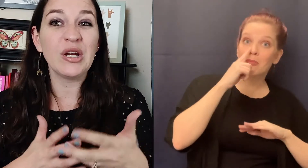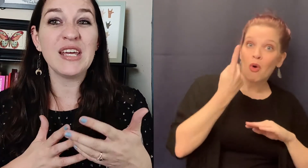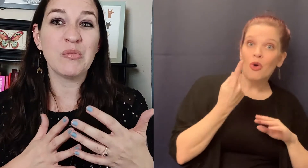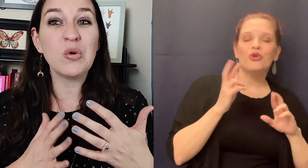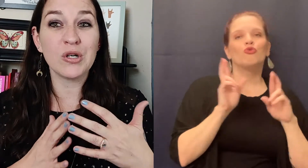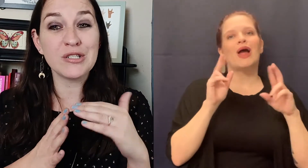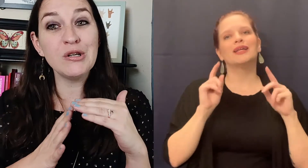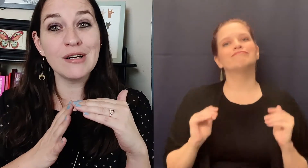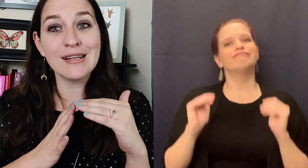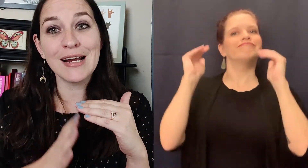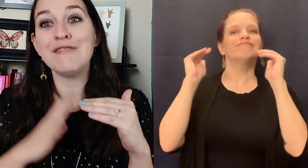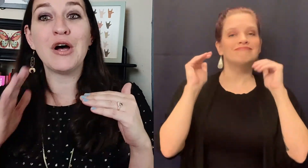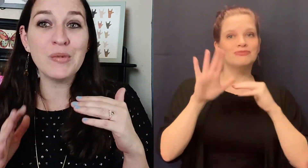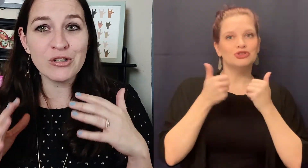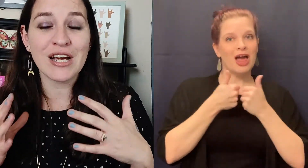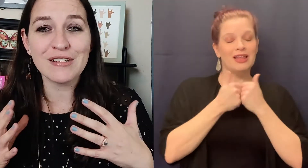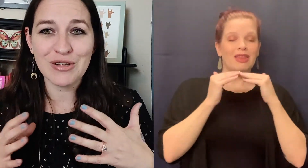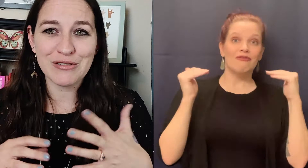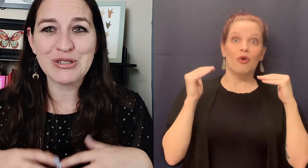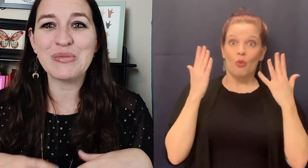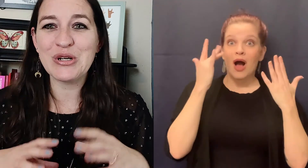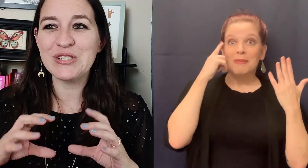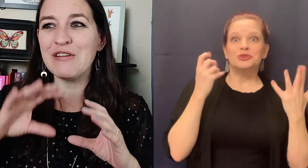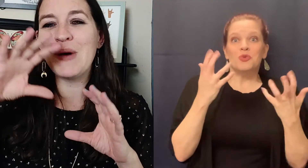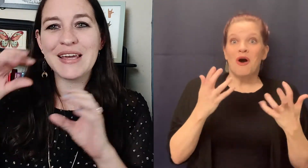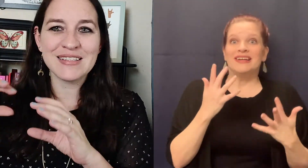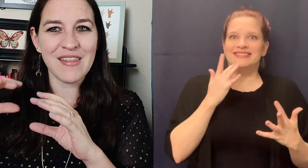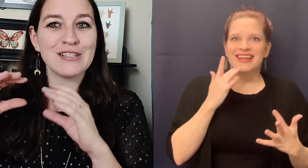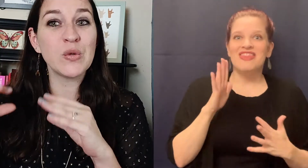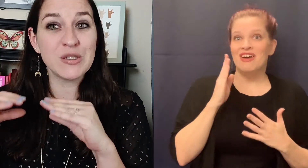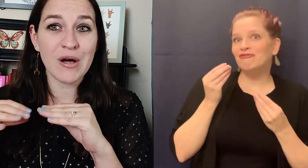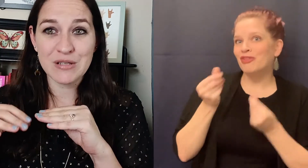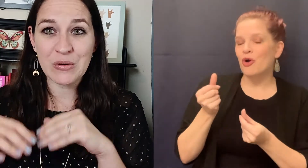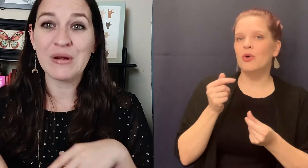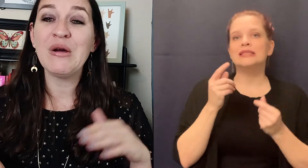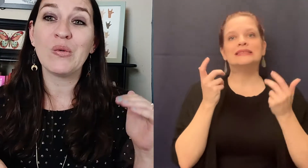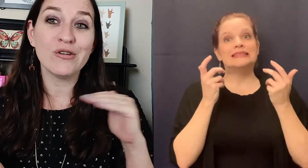You're going to get bored. So you're ready to kind of up your challenge level to put yourself back into that sweet spot zone where your skills